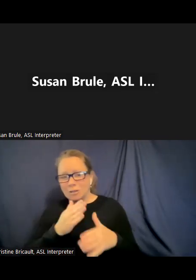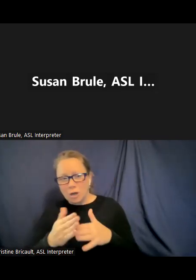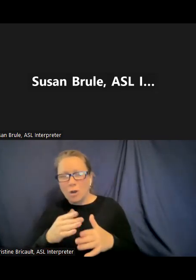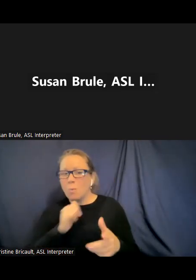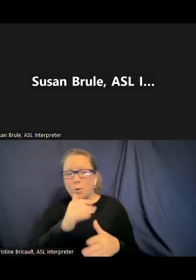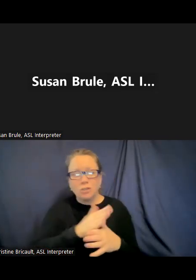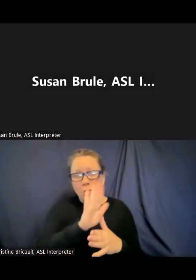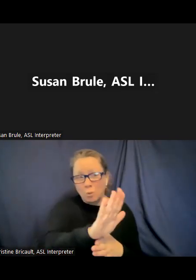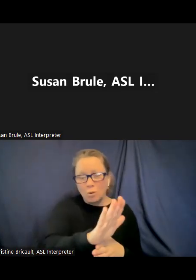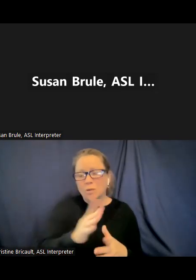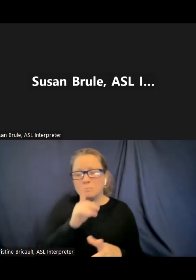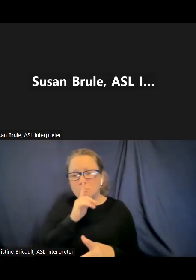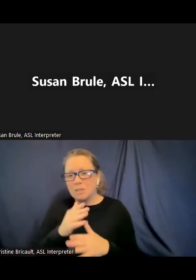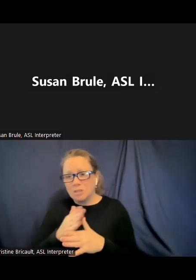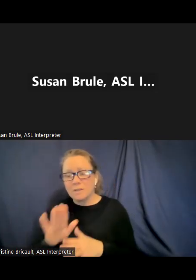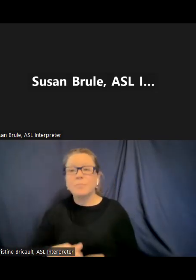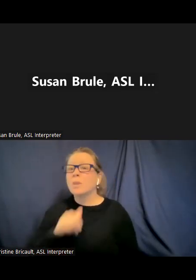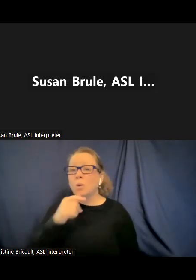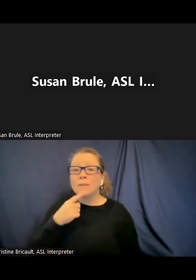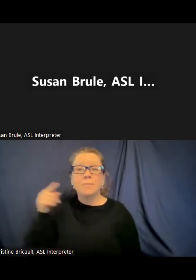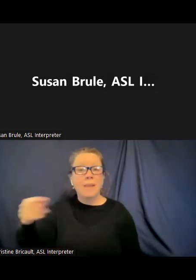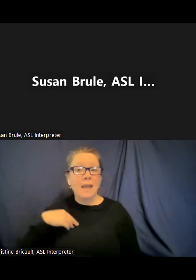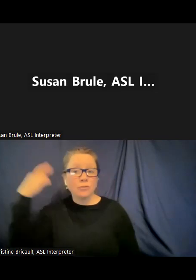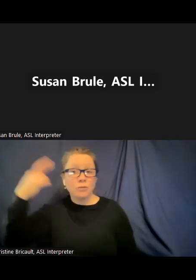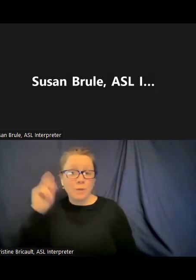You're not going to say that Christina has a reasonable accommodation to come in late.